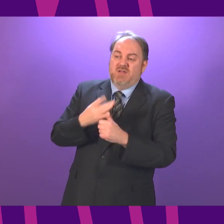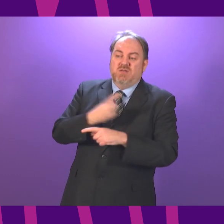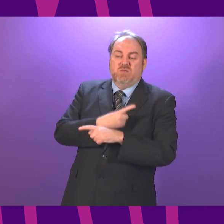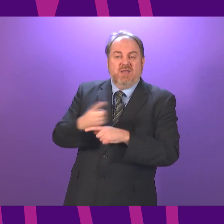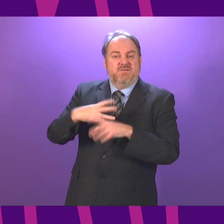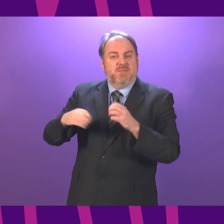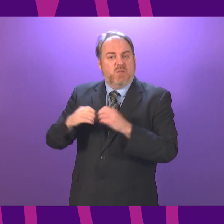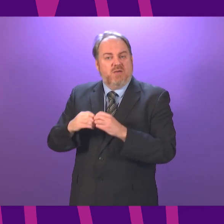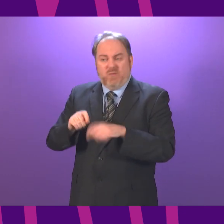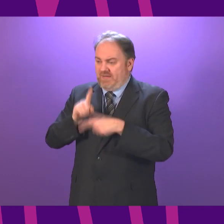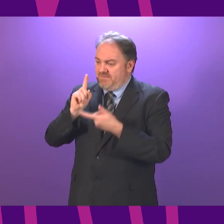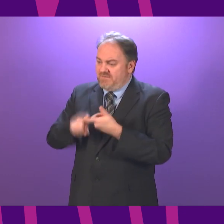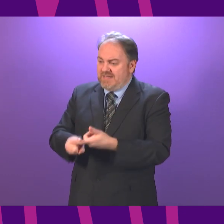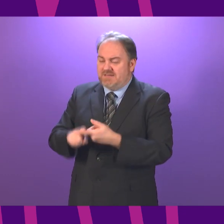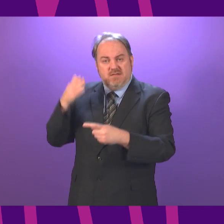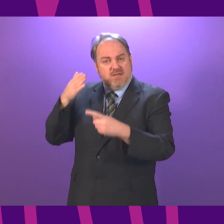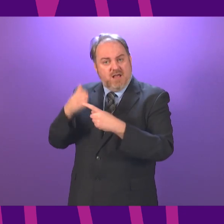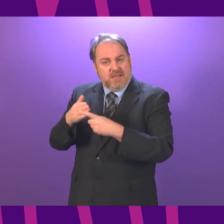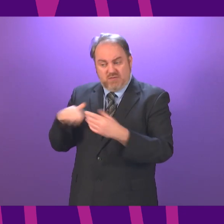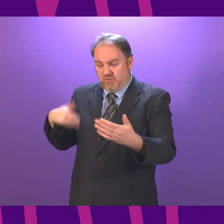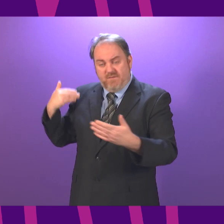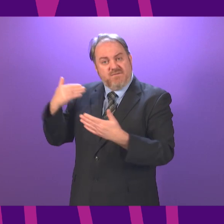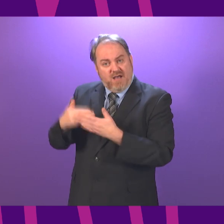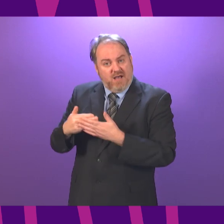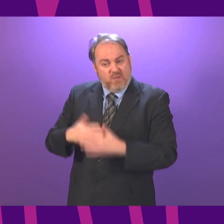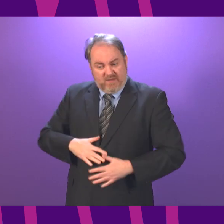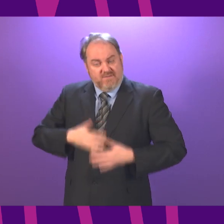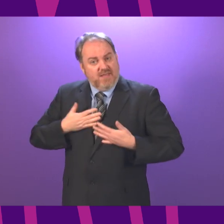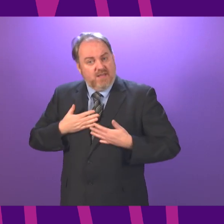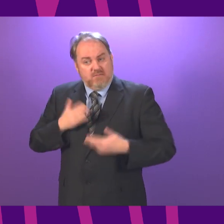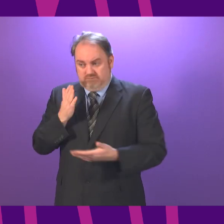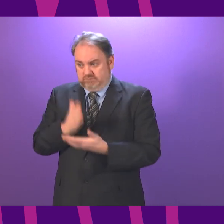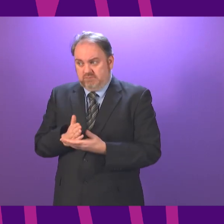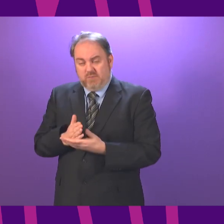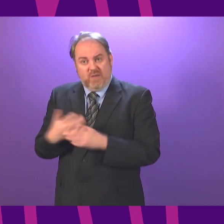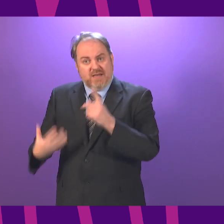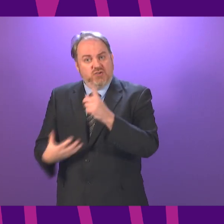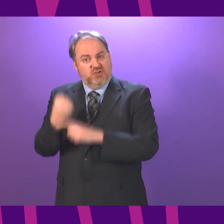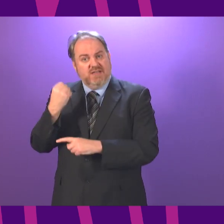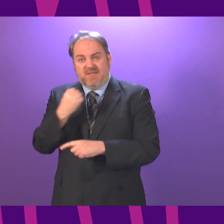are working to and that is what we are on track to deliver, and I suggest that Ruth Davidson delves a